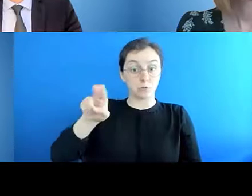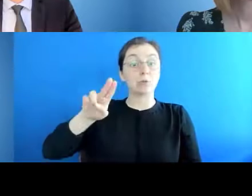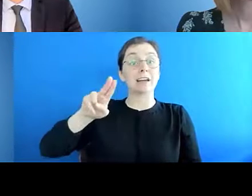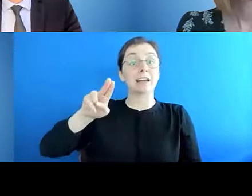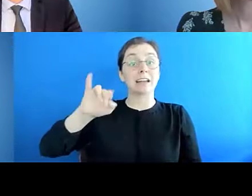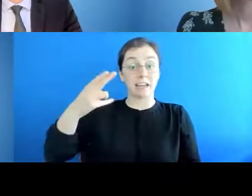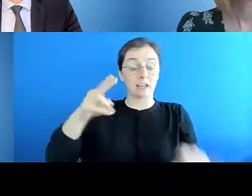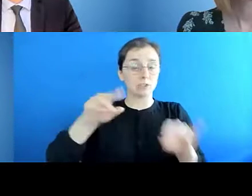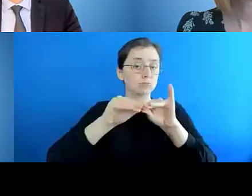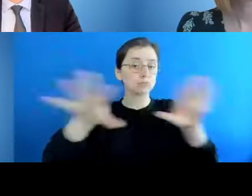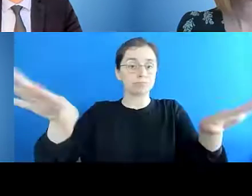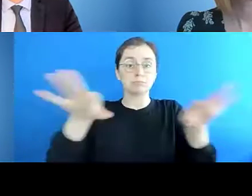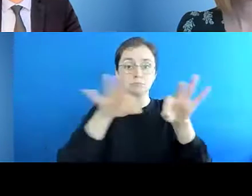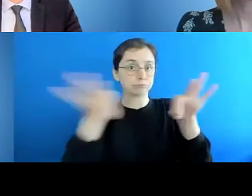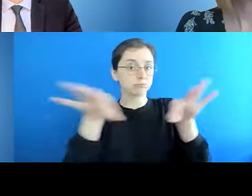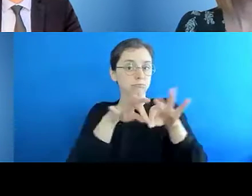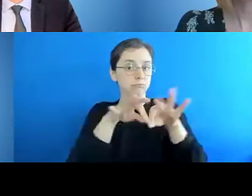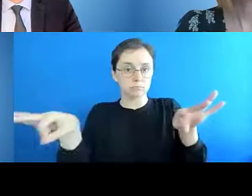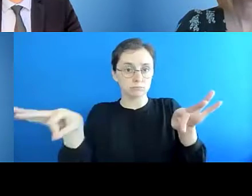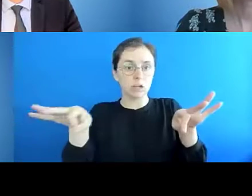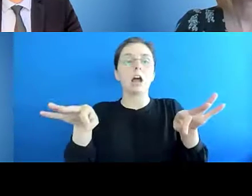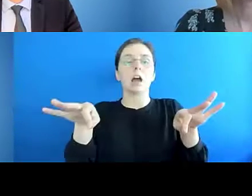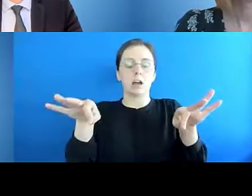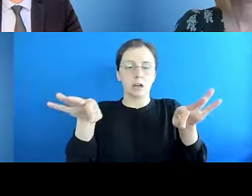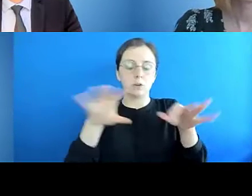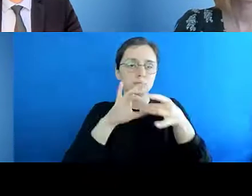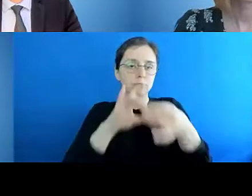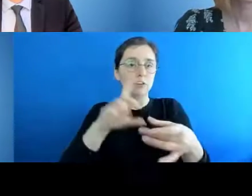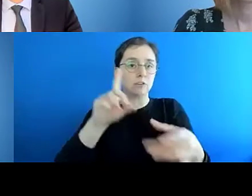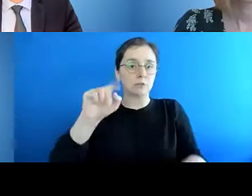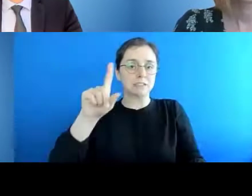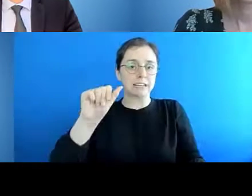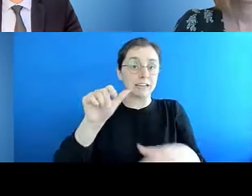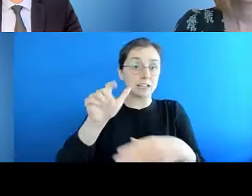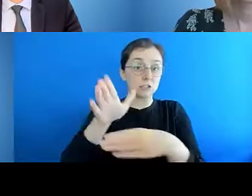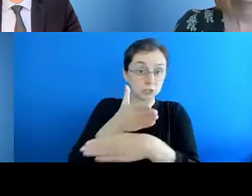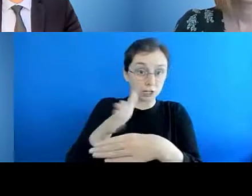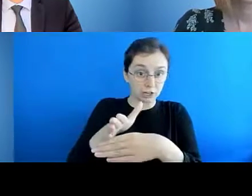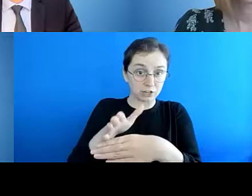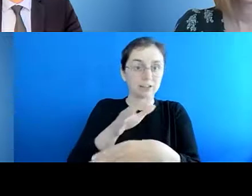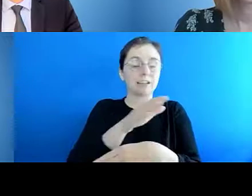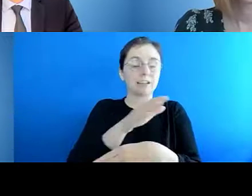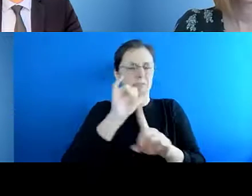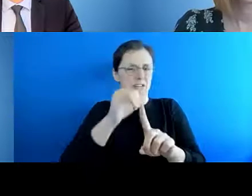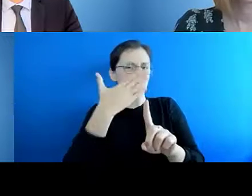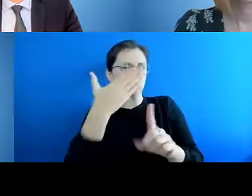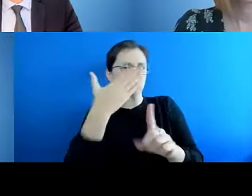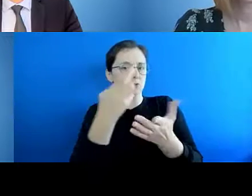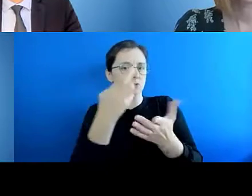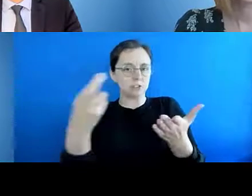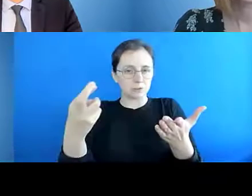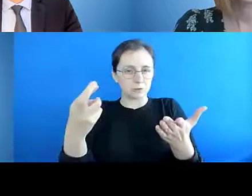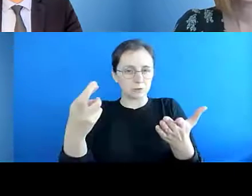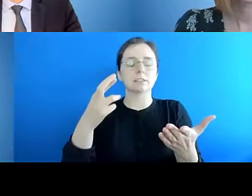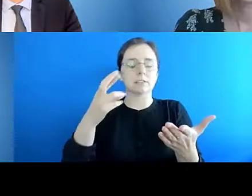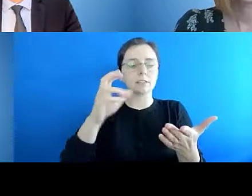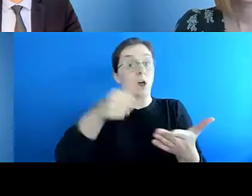related to data sharing and future use of data that's a good resource for that, but that's another point in time that investigators